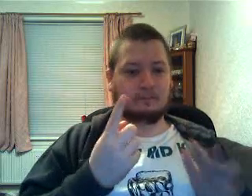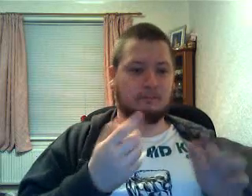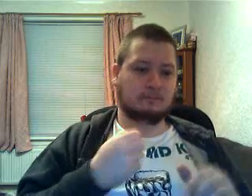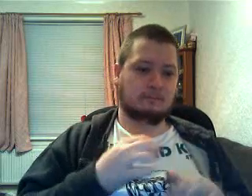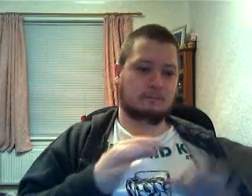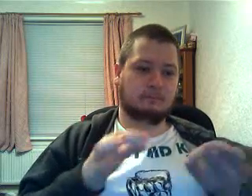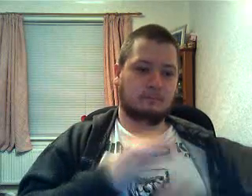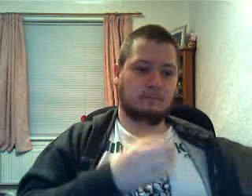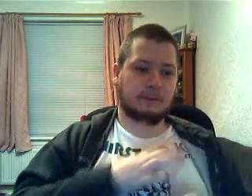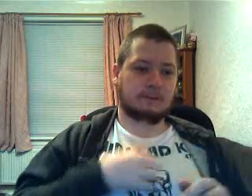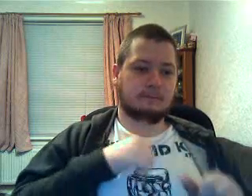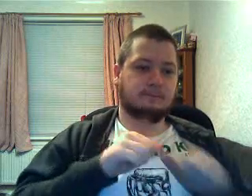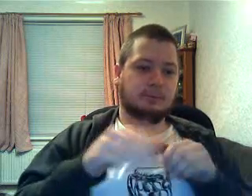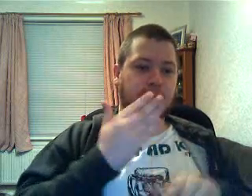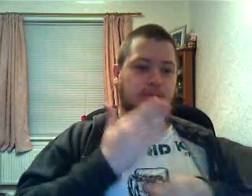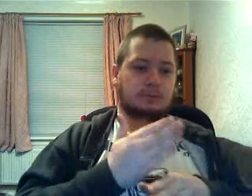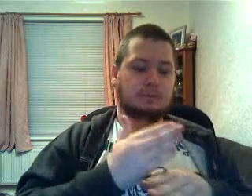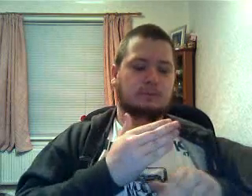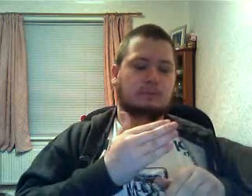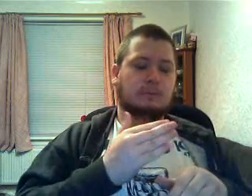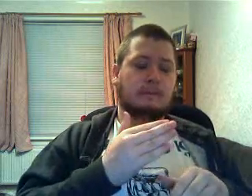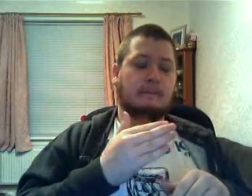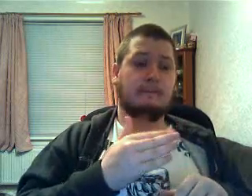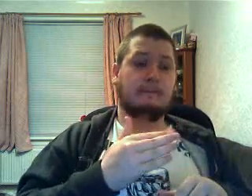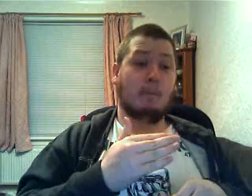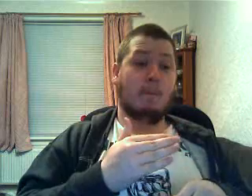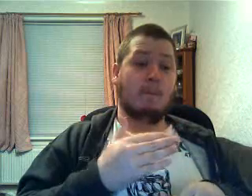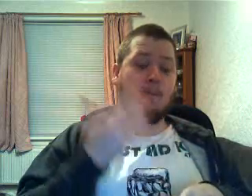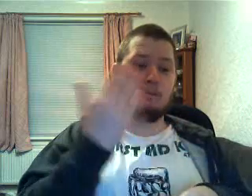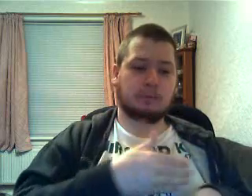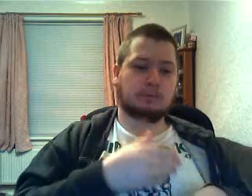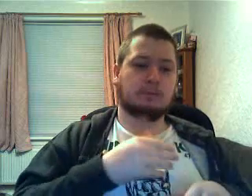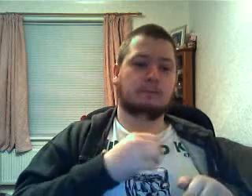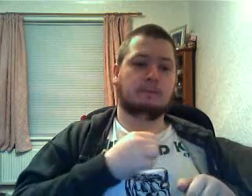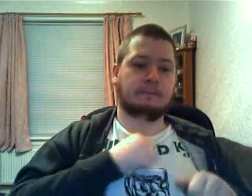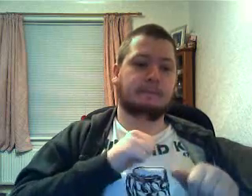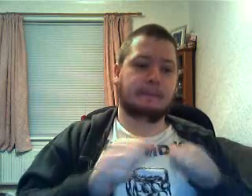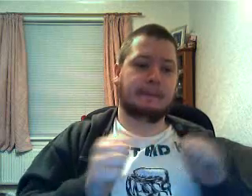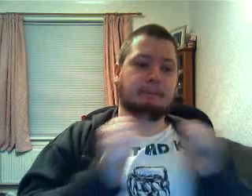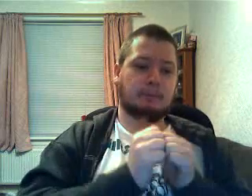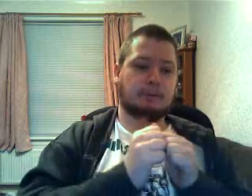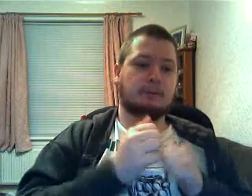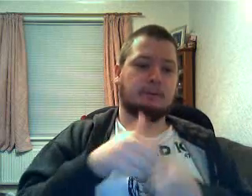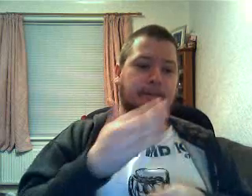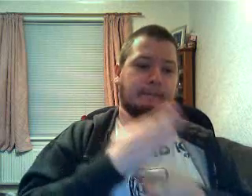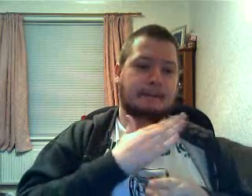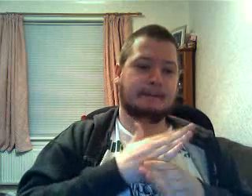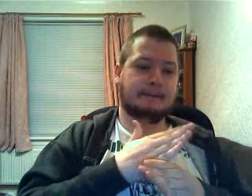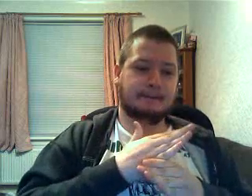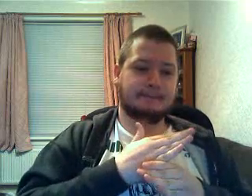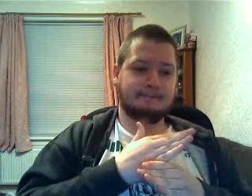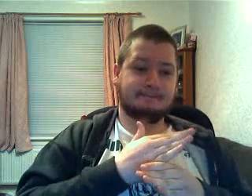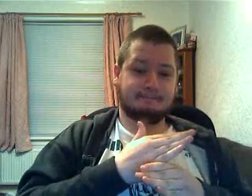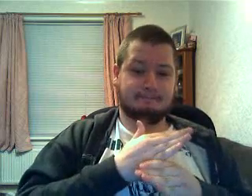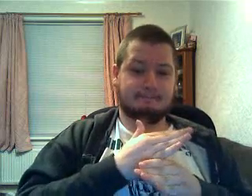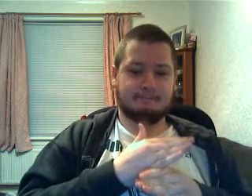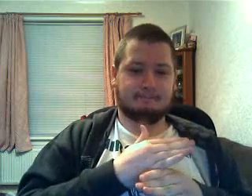and my best wor-sorry - mate goes to work